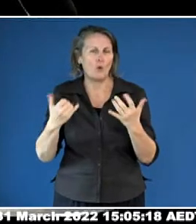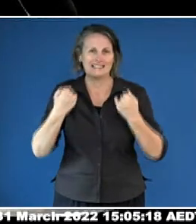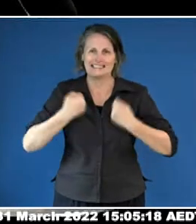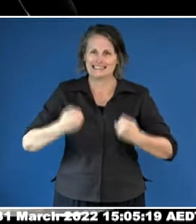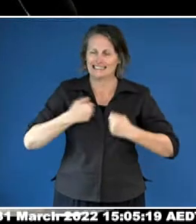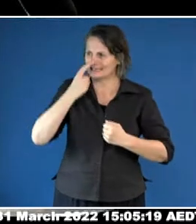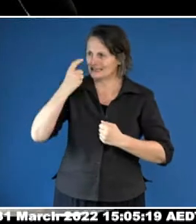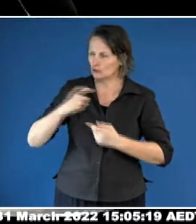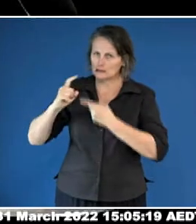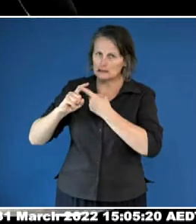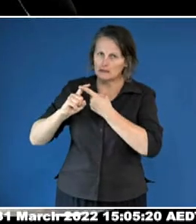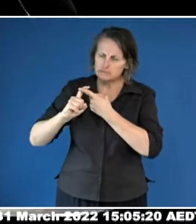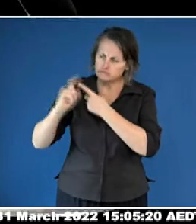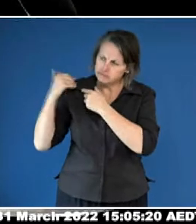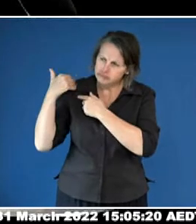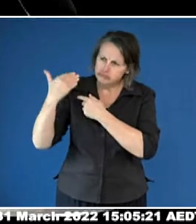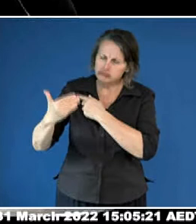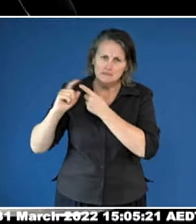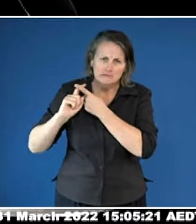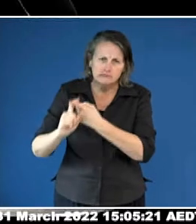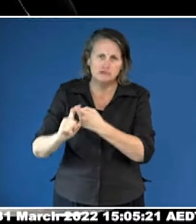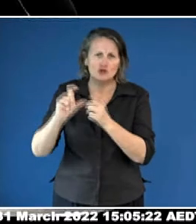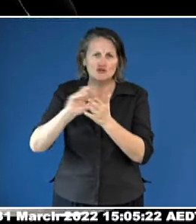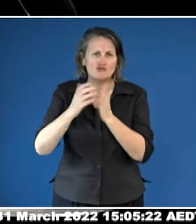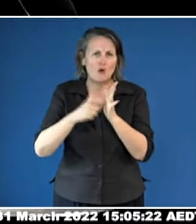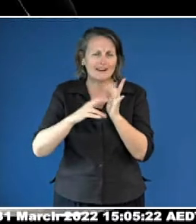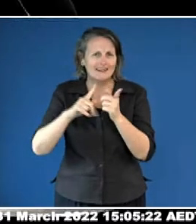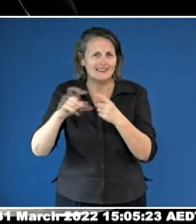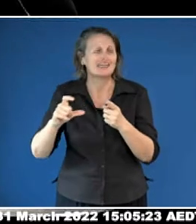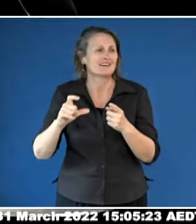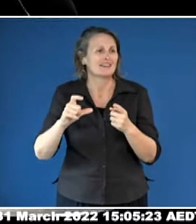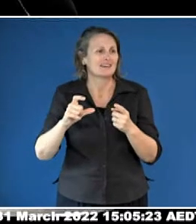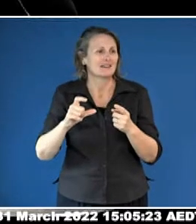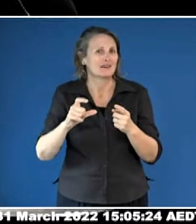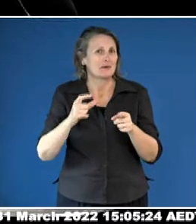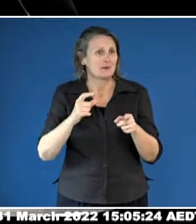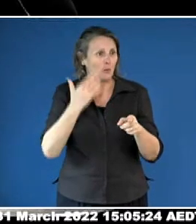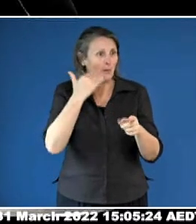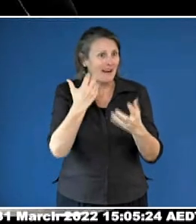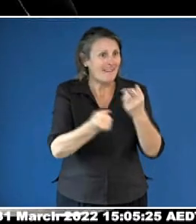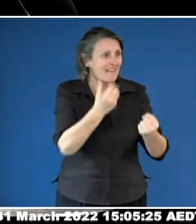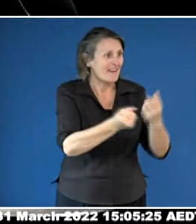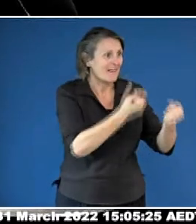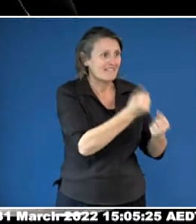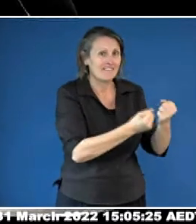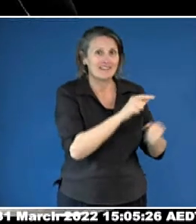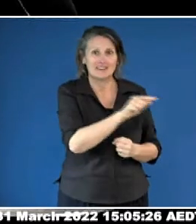predominantly women experience compared to rates of men. And these are the types of disabilities that the NDIS doesn't consider.